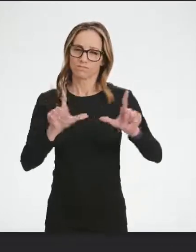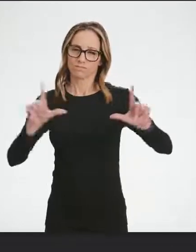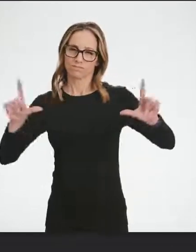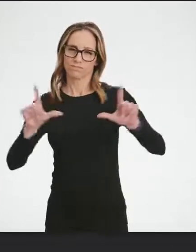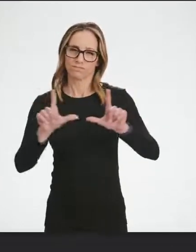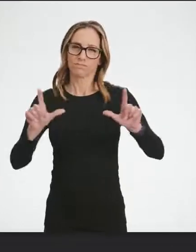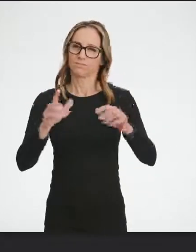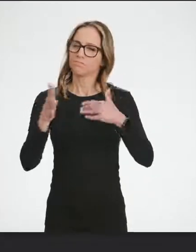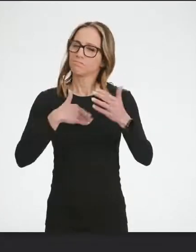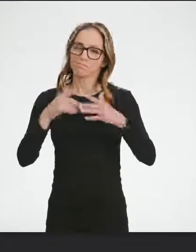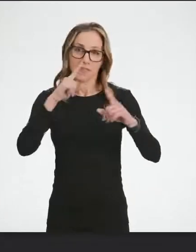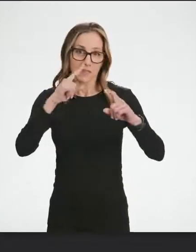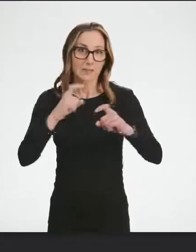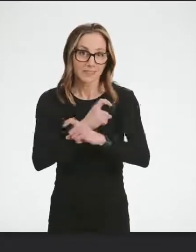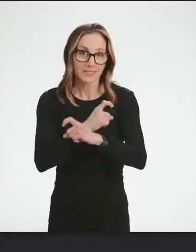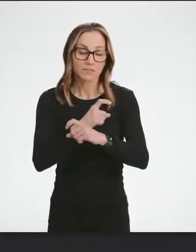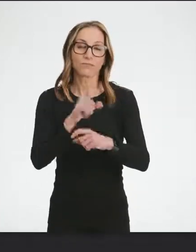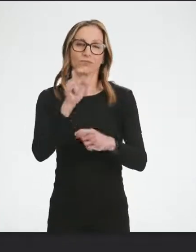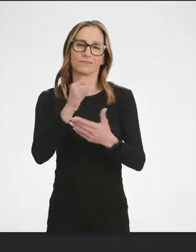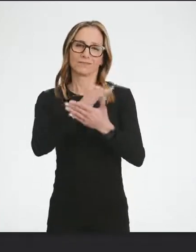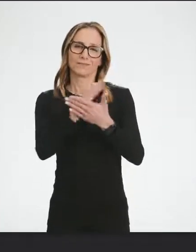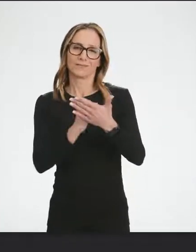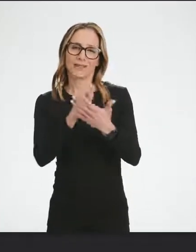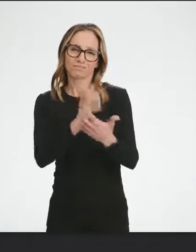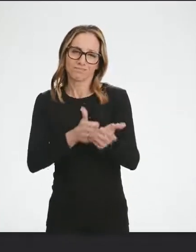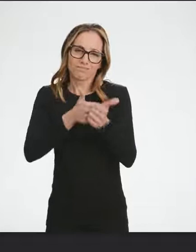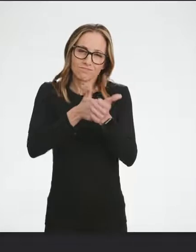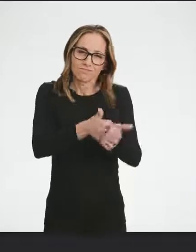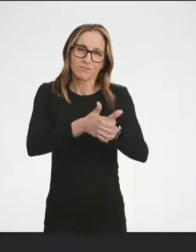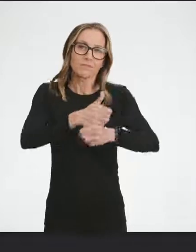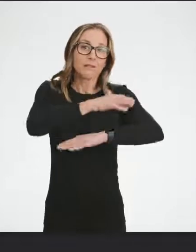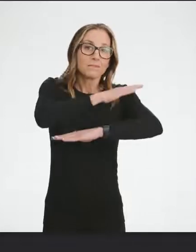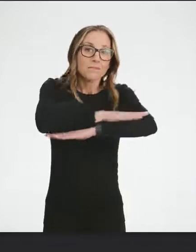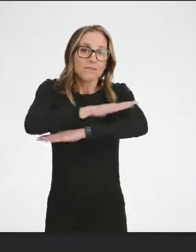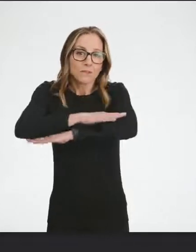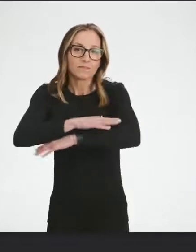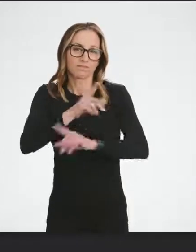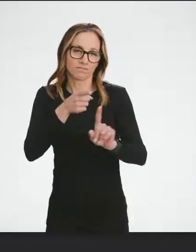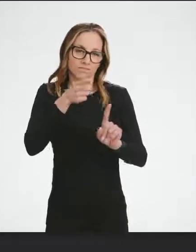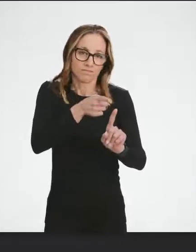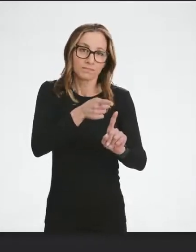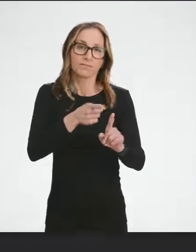And it should be designed for the platform you're targeting, giving you full access to the power of the device.